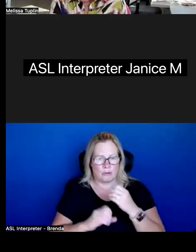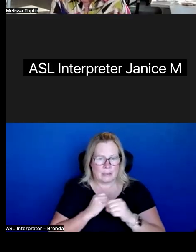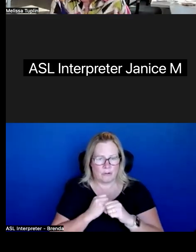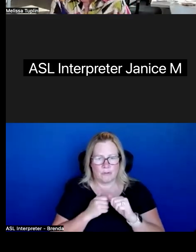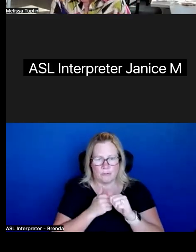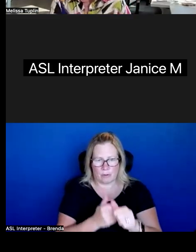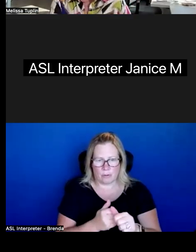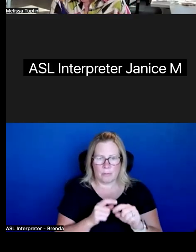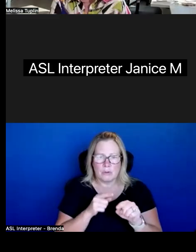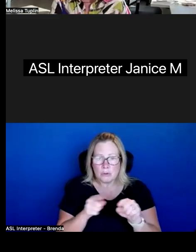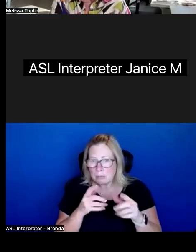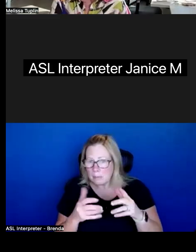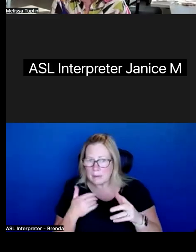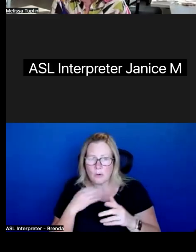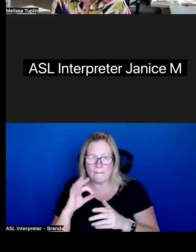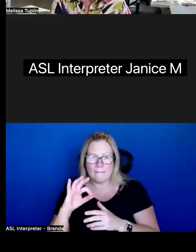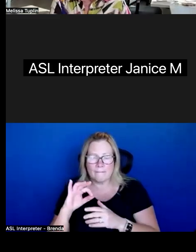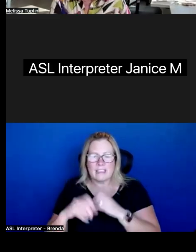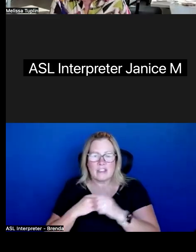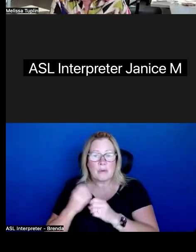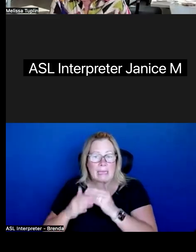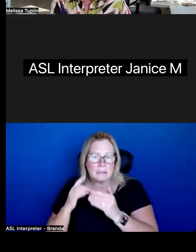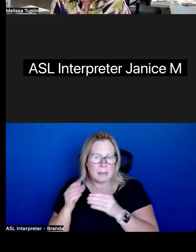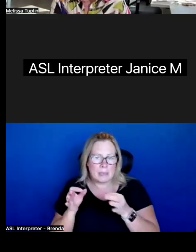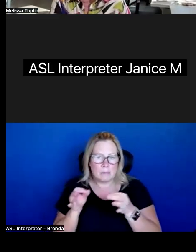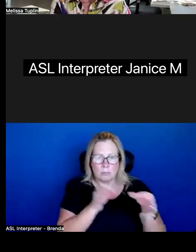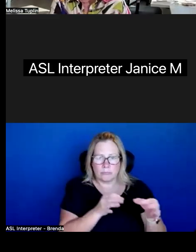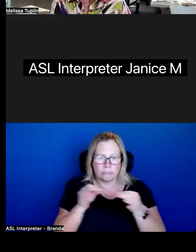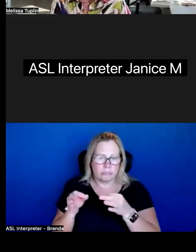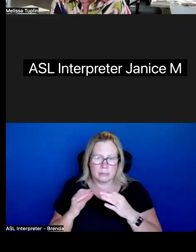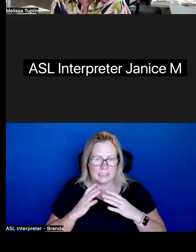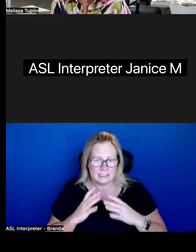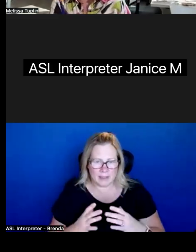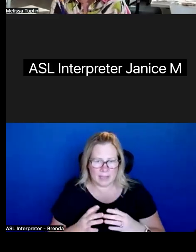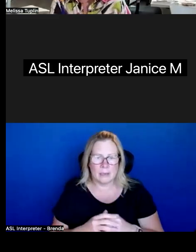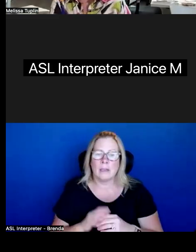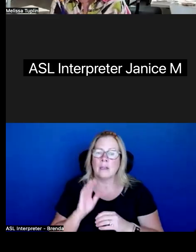and expenses in the program guidelines. You will also be held to funding conditions that